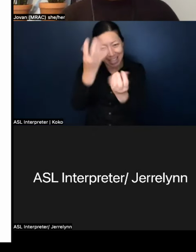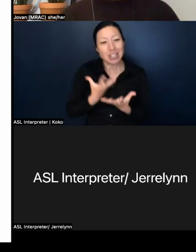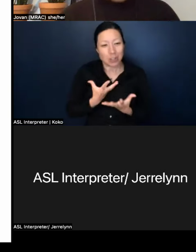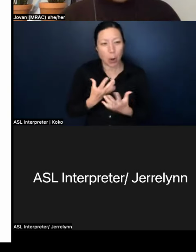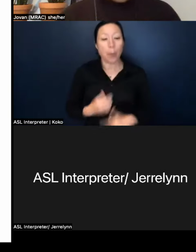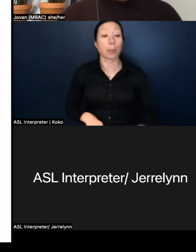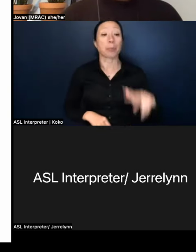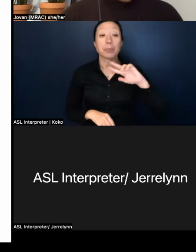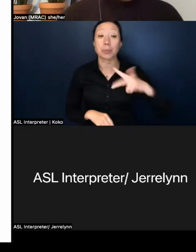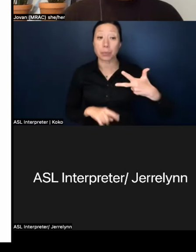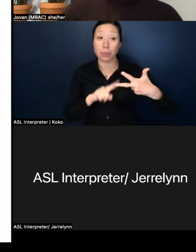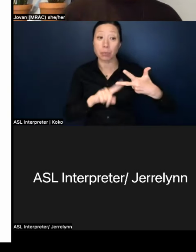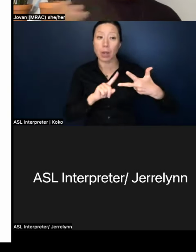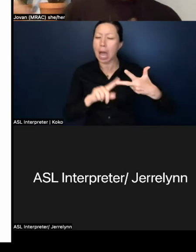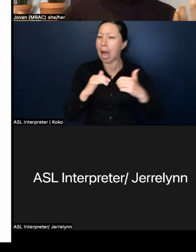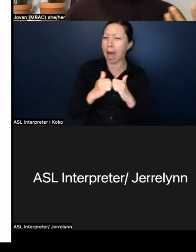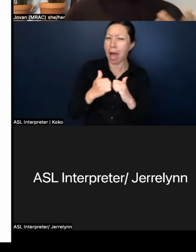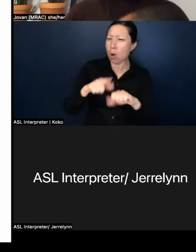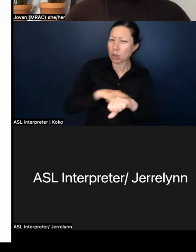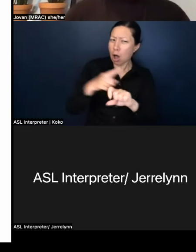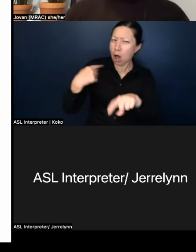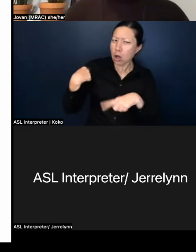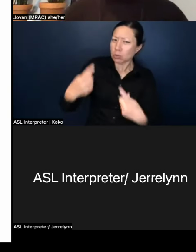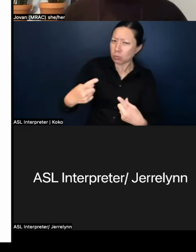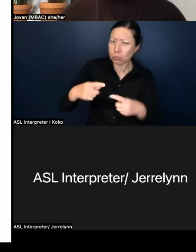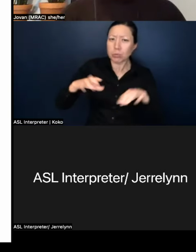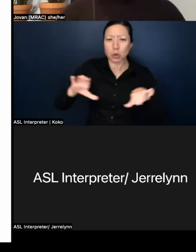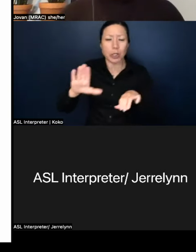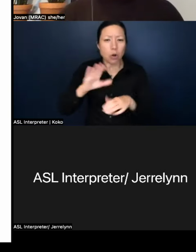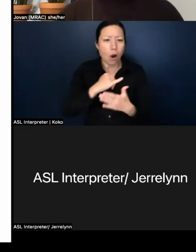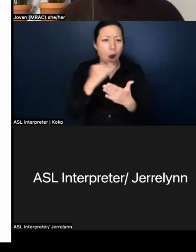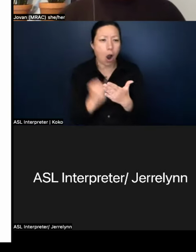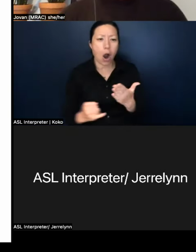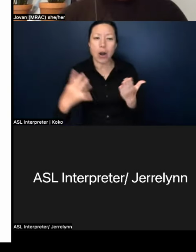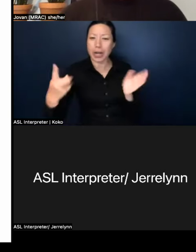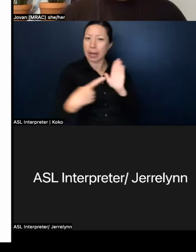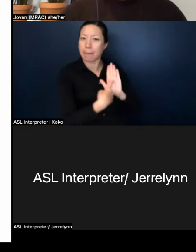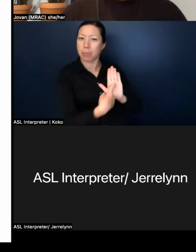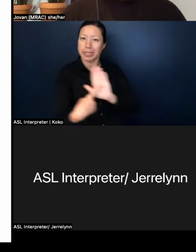and presenting your work? It's like, you know, a one-sentence answer.